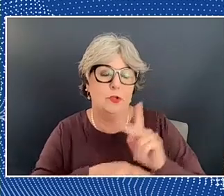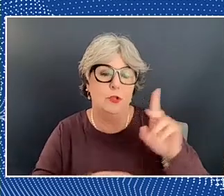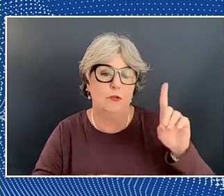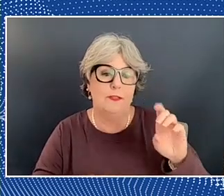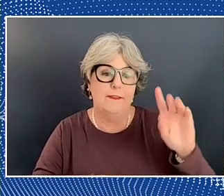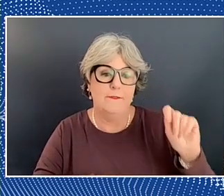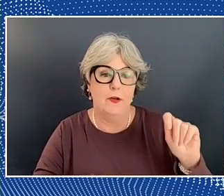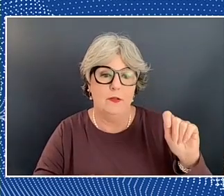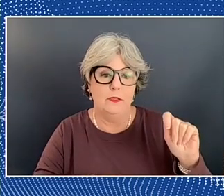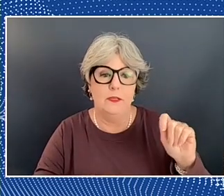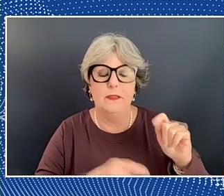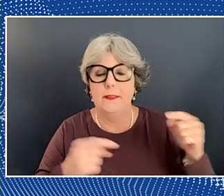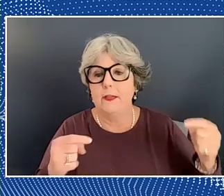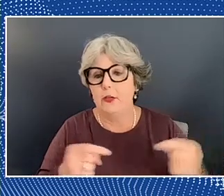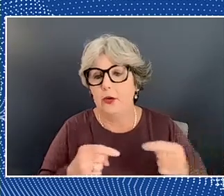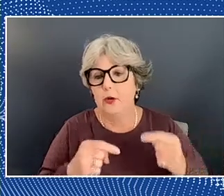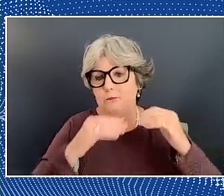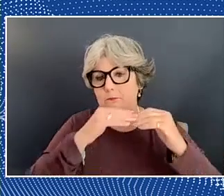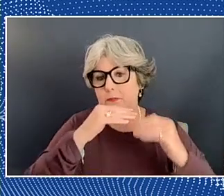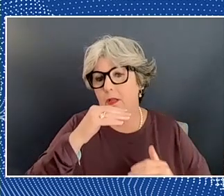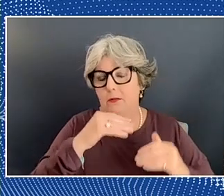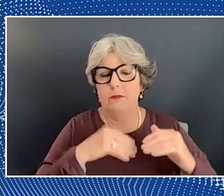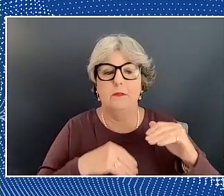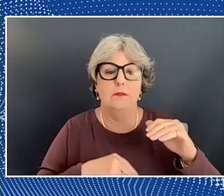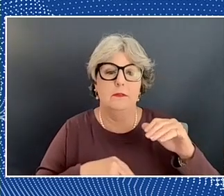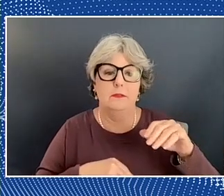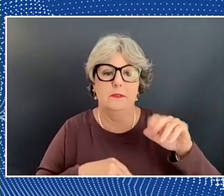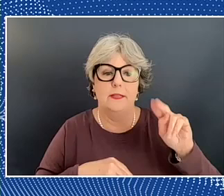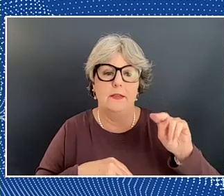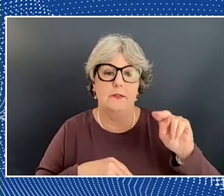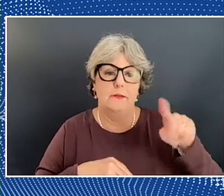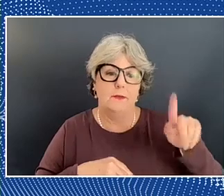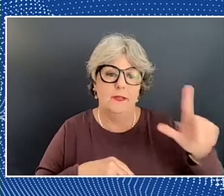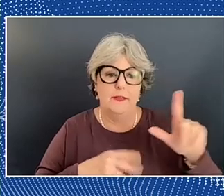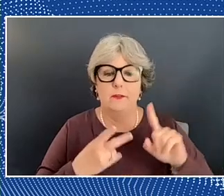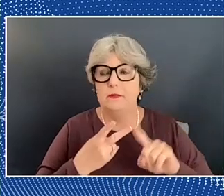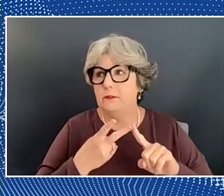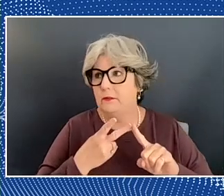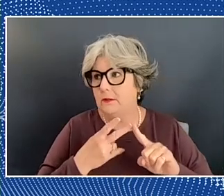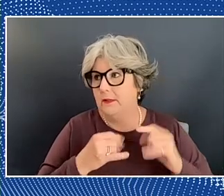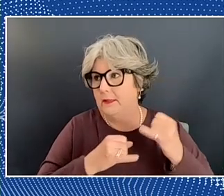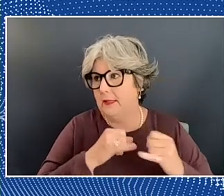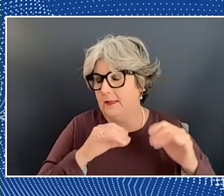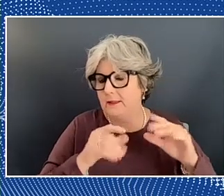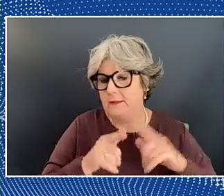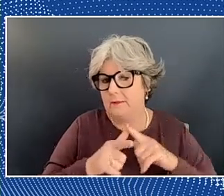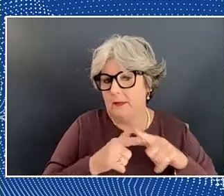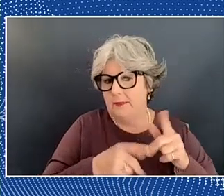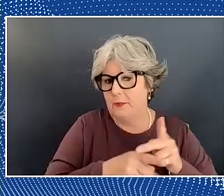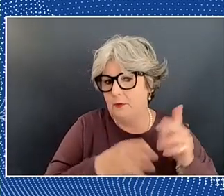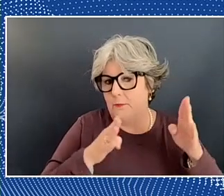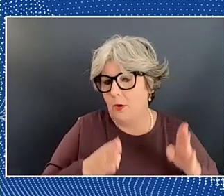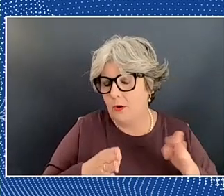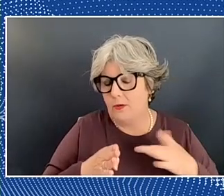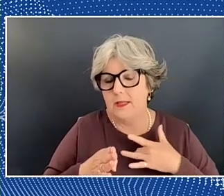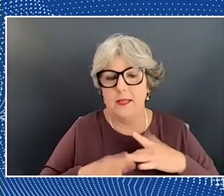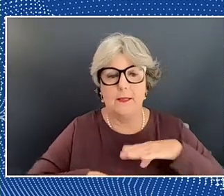person below the poverty line. The undeniable and lasting hardship experienced by these borrowers would likely meet the standard for loans whose